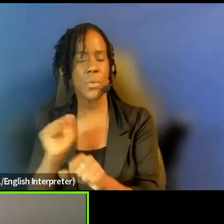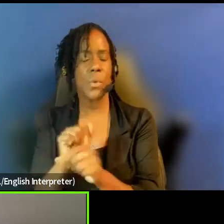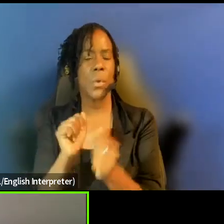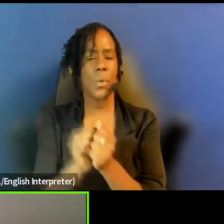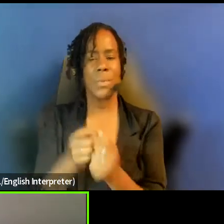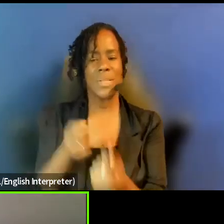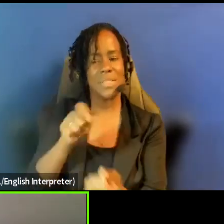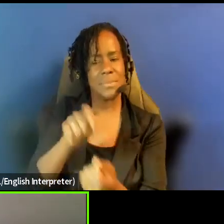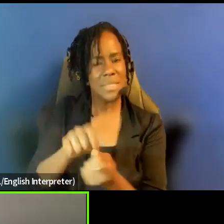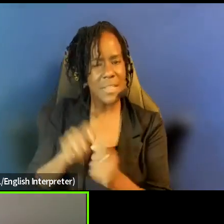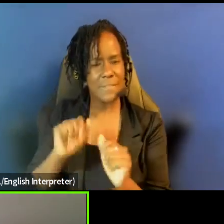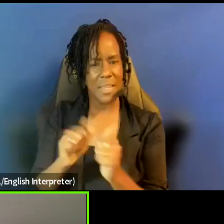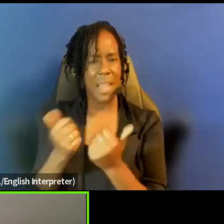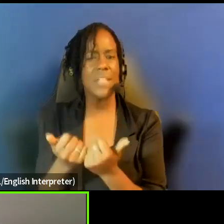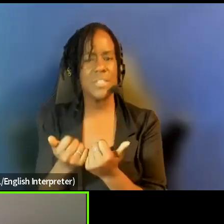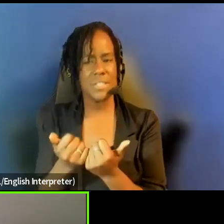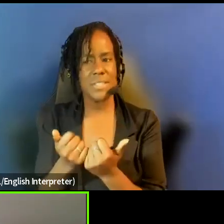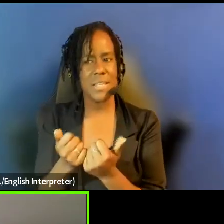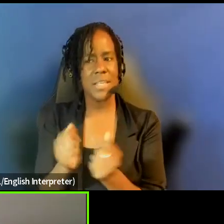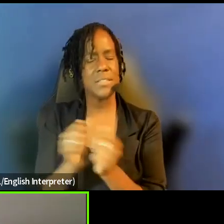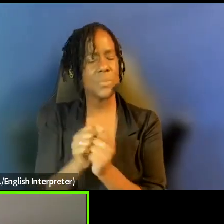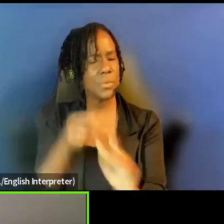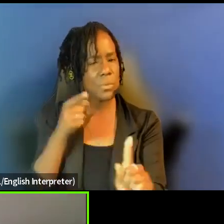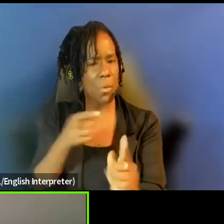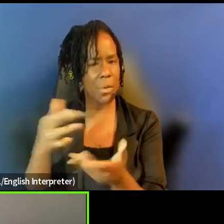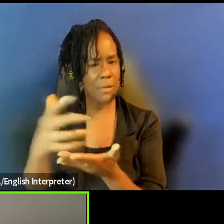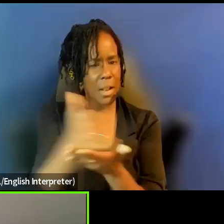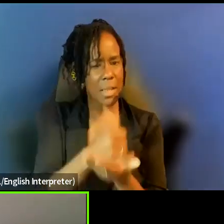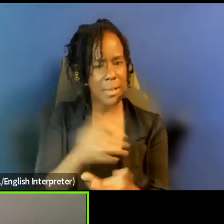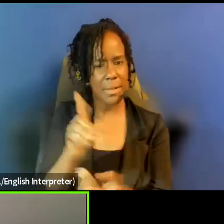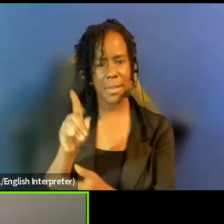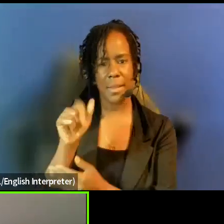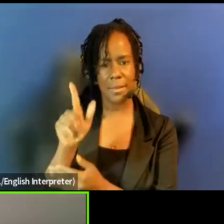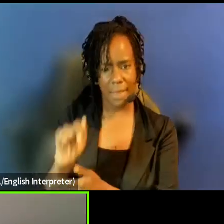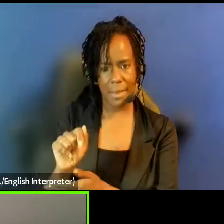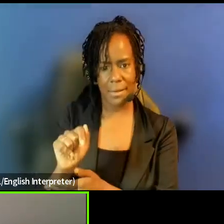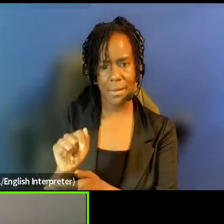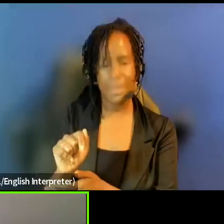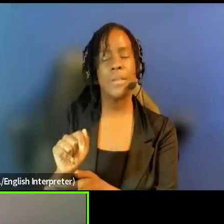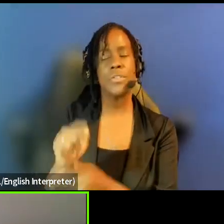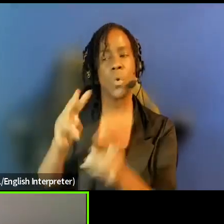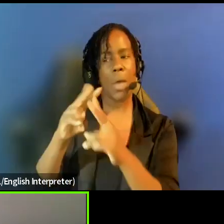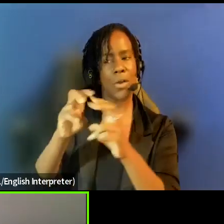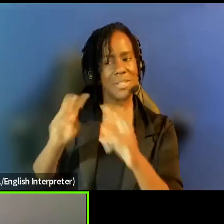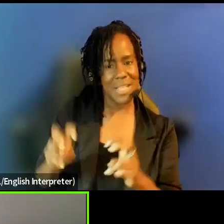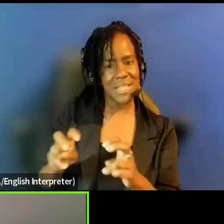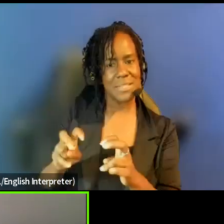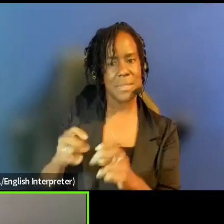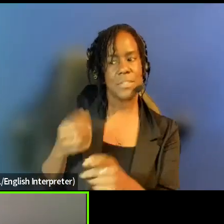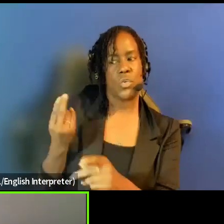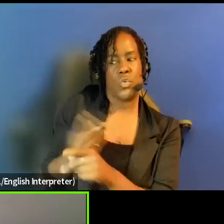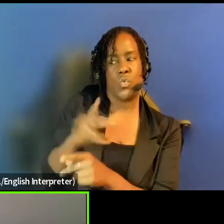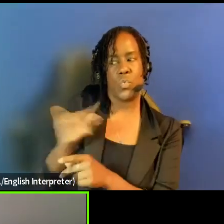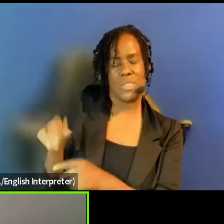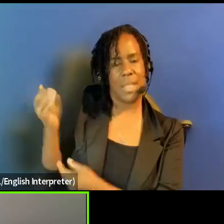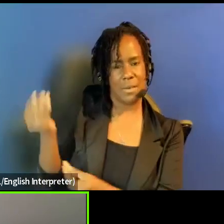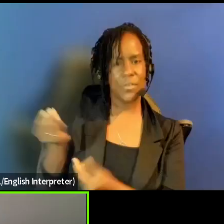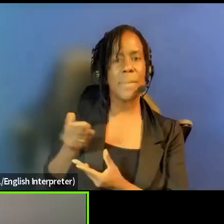We also work very closely with agencies. As Jen said the assessments are required by the